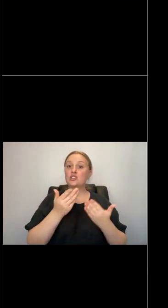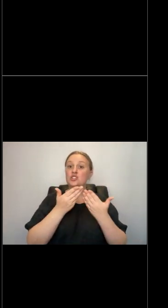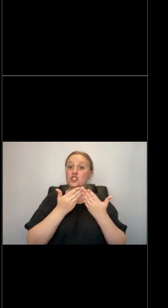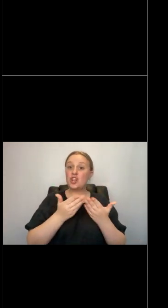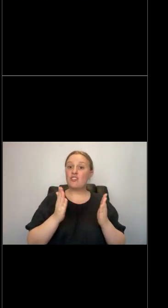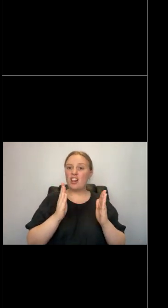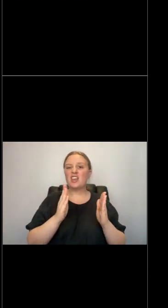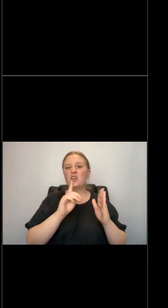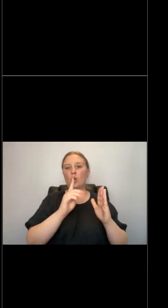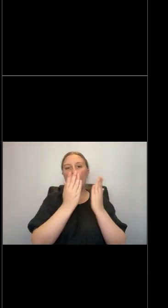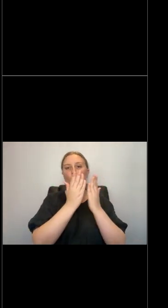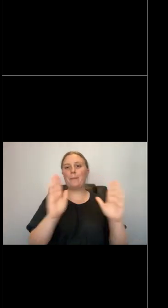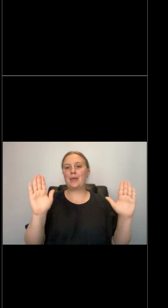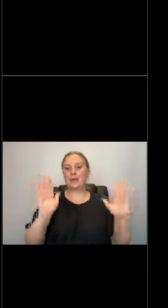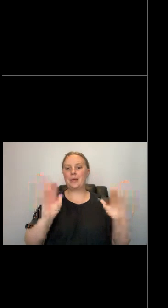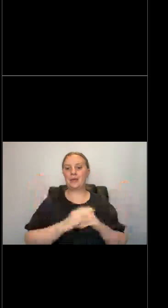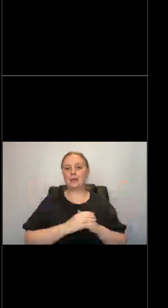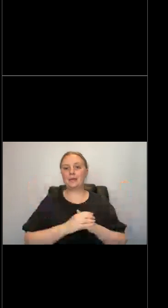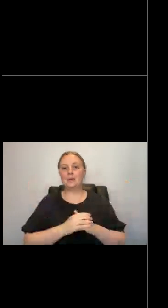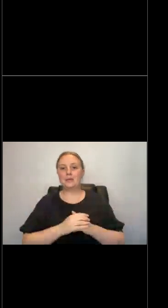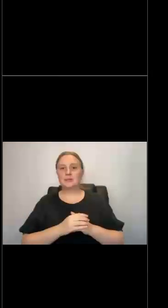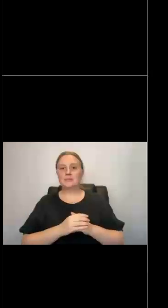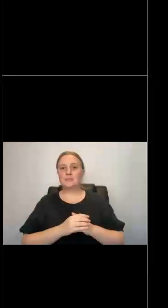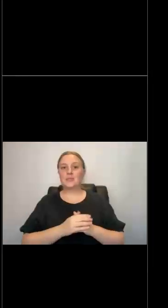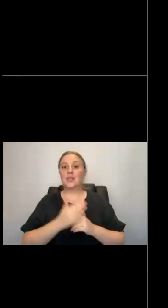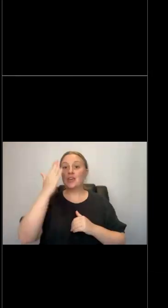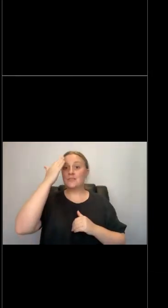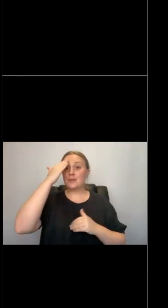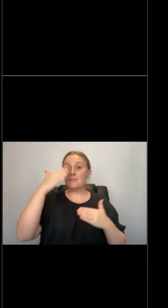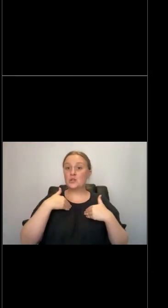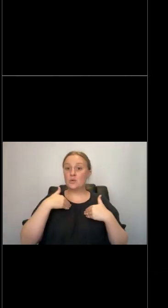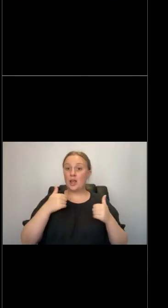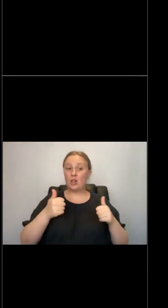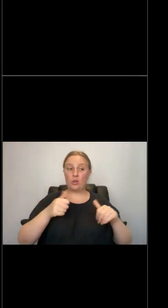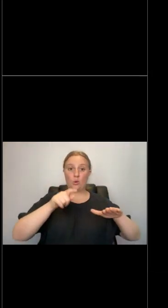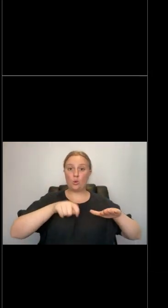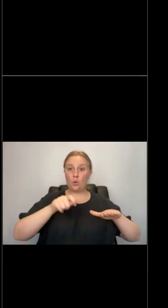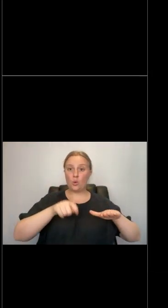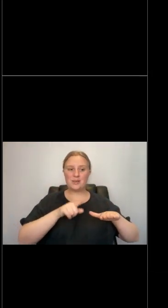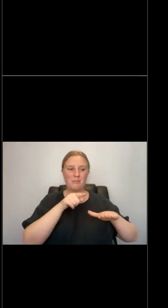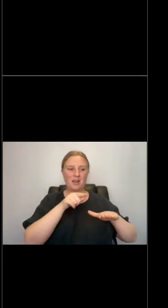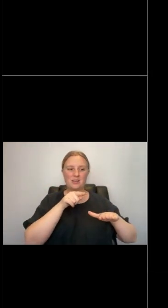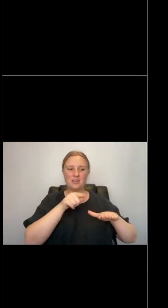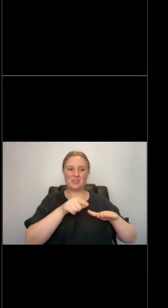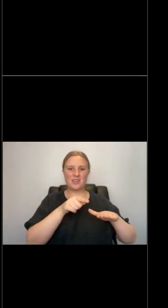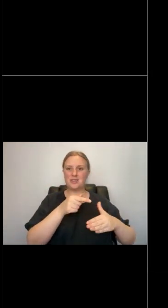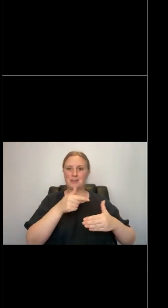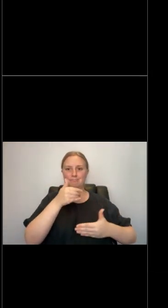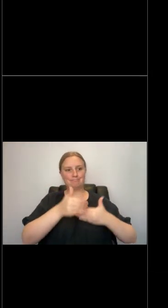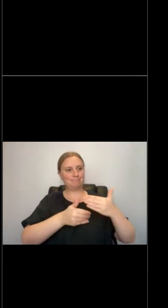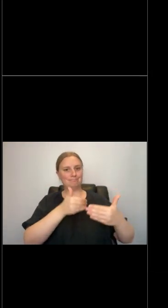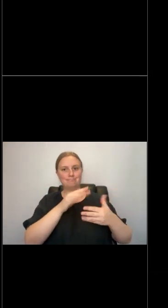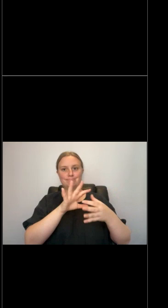proceedings in the mental health court where proceedings relate to a minor or where the matter being heard